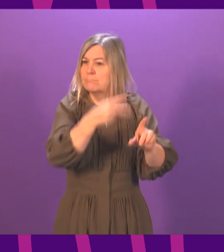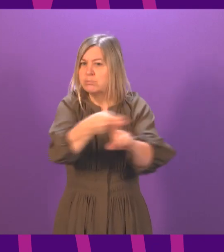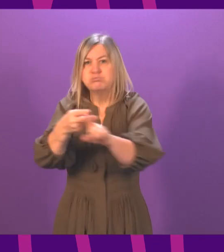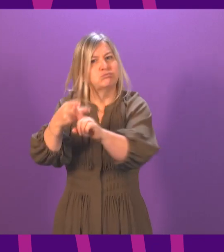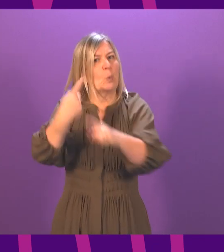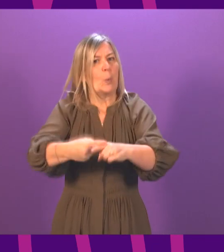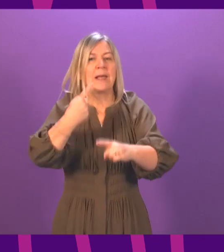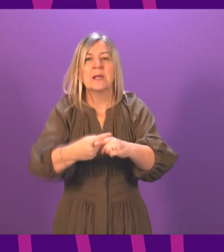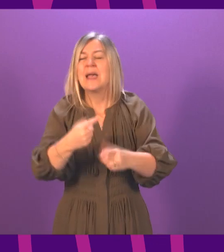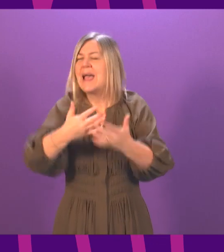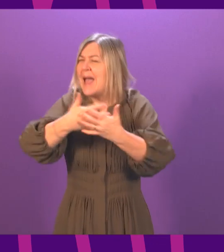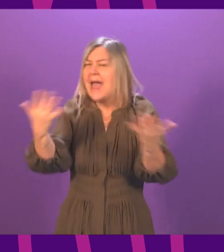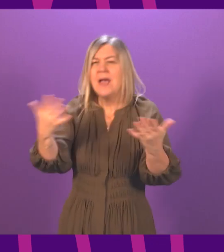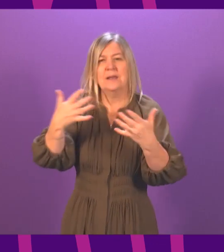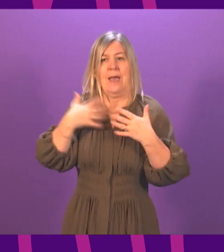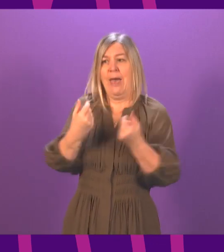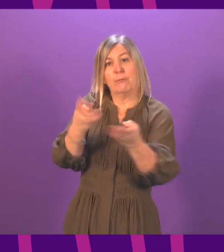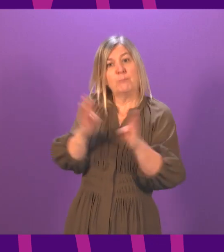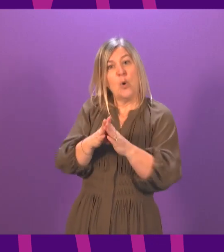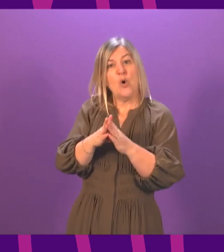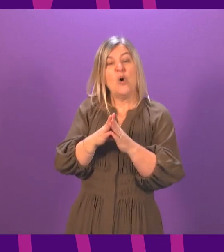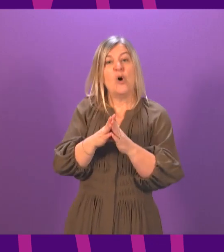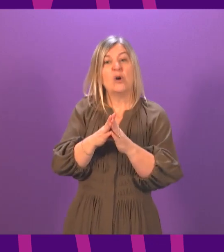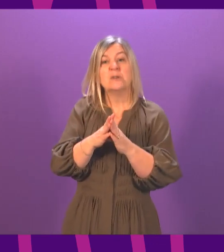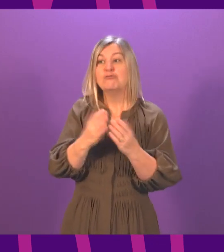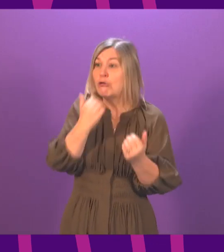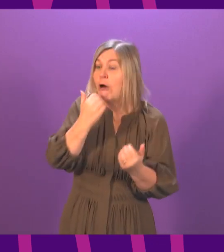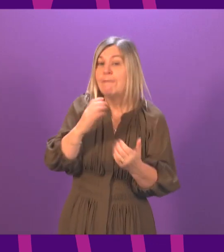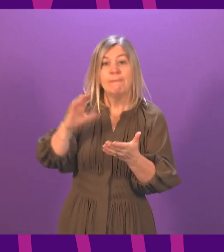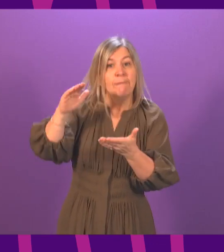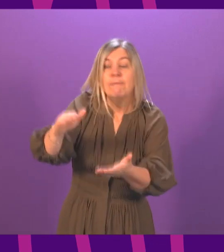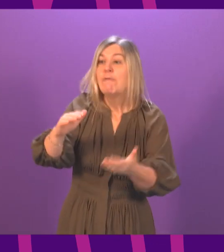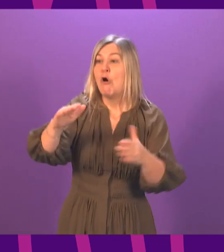that any health board is behind the pace, Daniel Johnson can be assured that the health